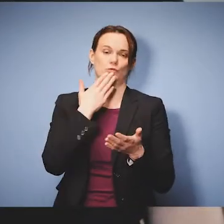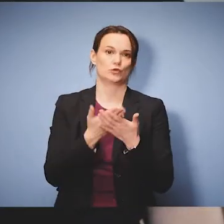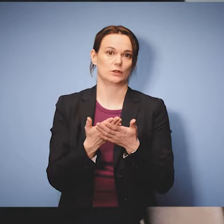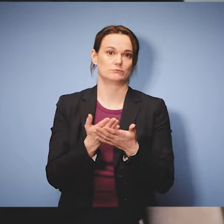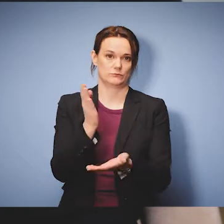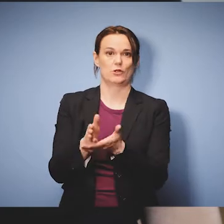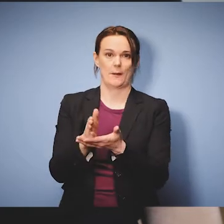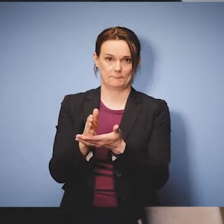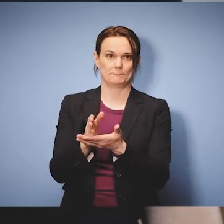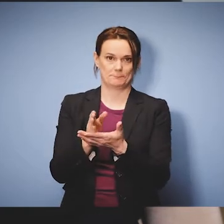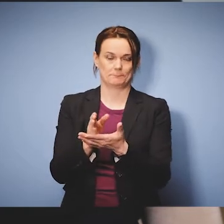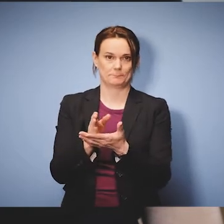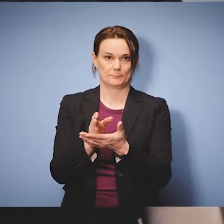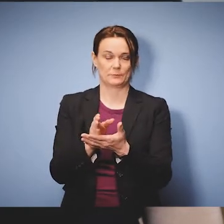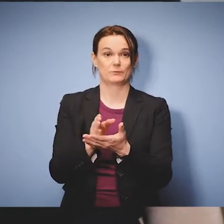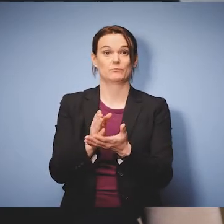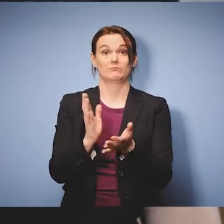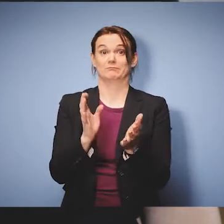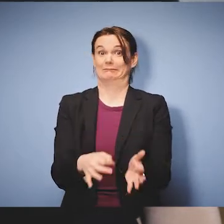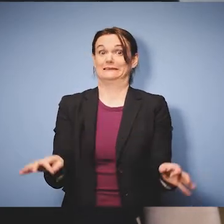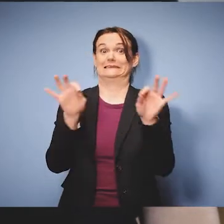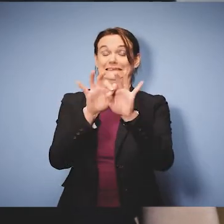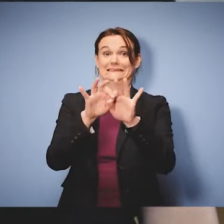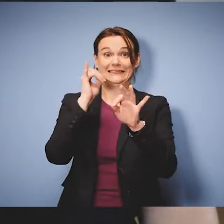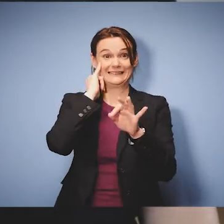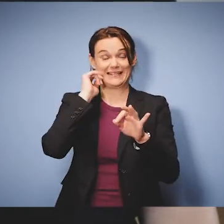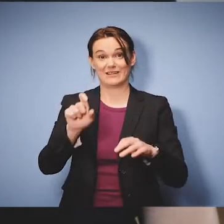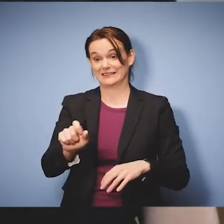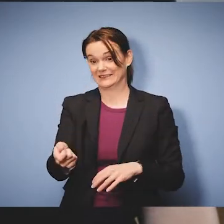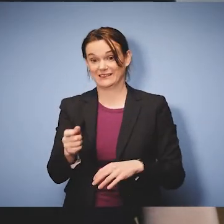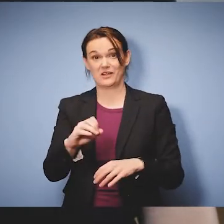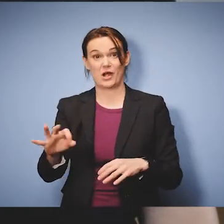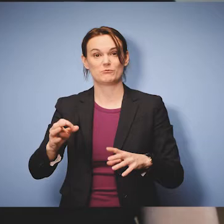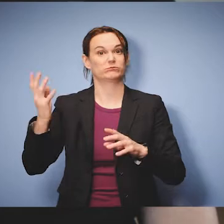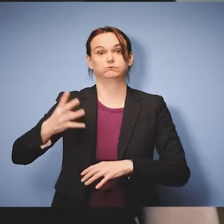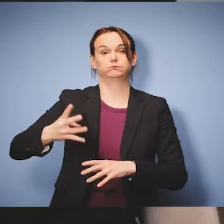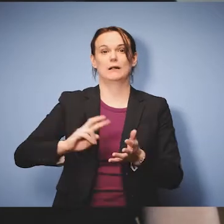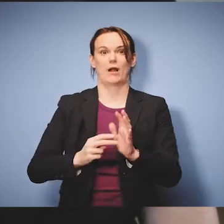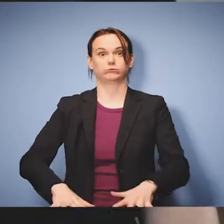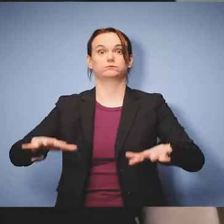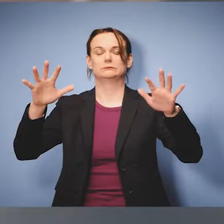then we know that the valves are holding and let's be honest, we wanna make sure that the valves are holding because we do not want any floods.